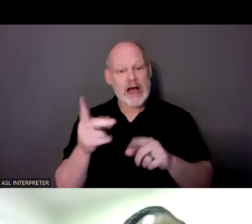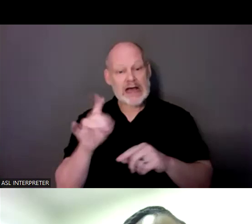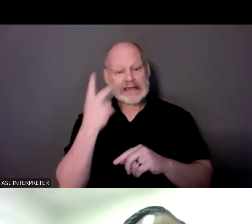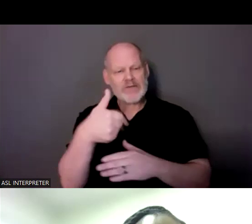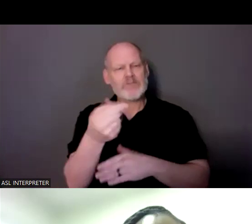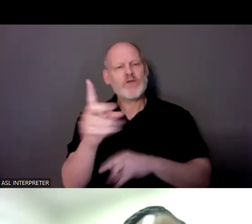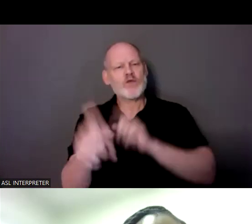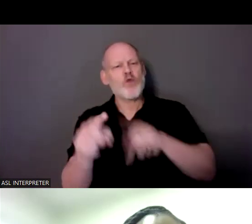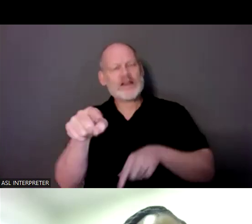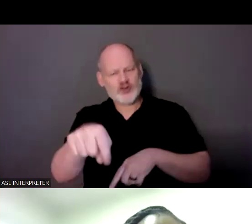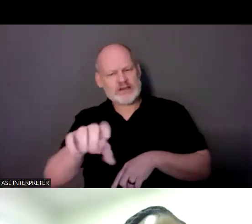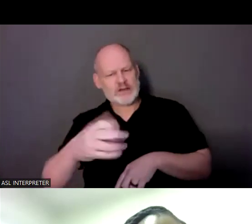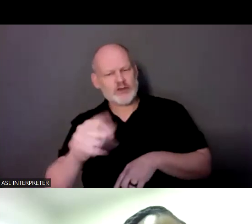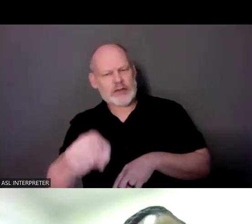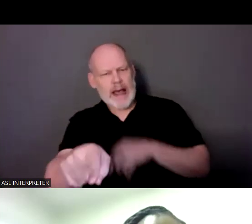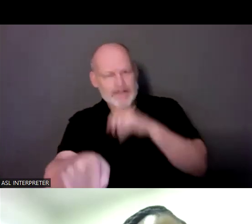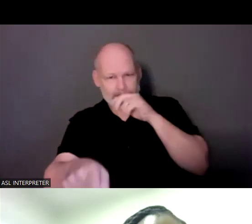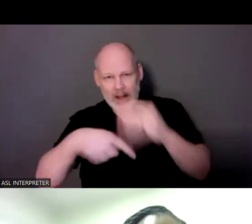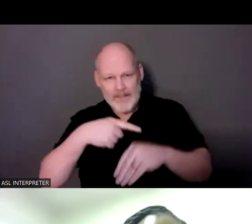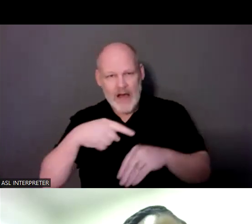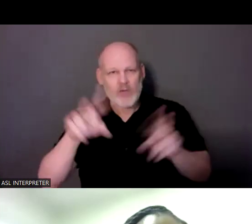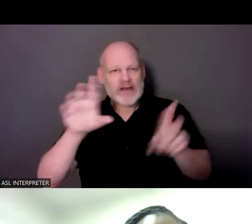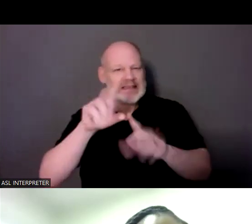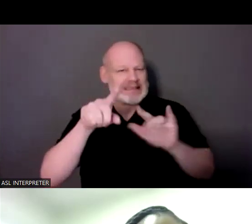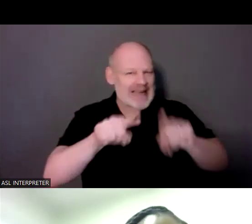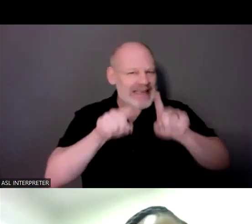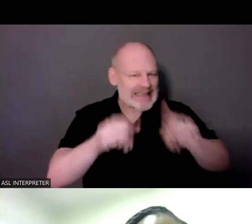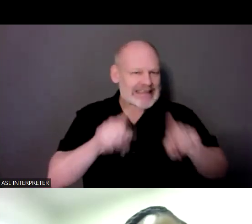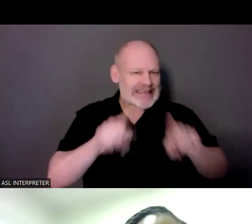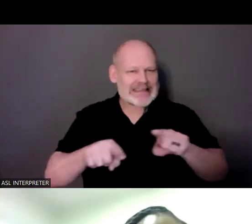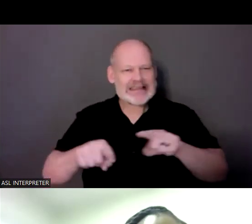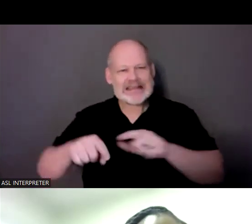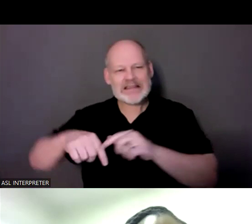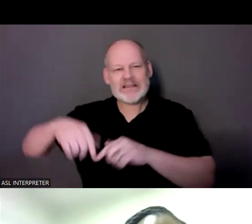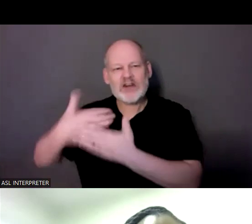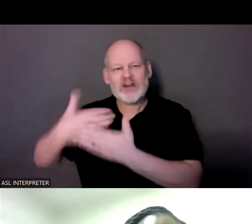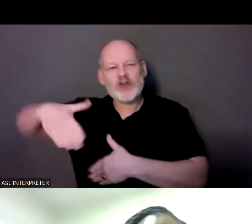of attendance and truancy ,so what are the rules? What's our reality? And then